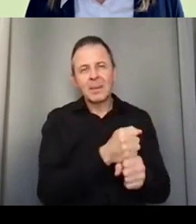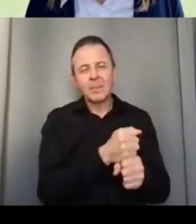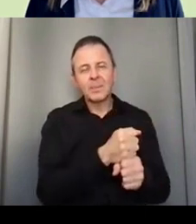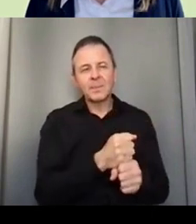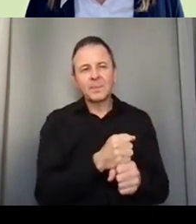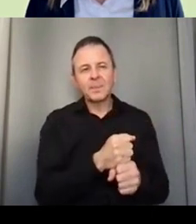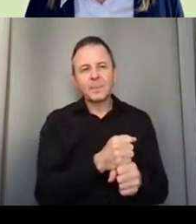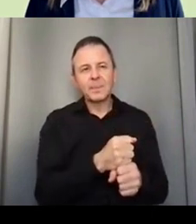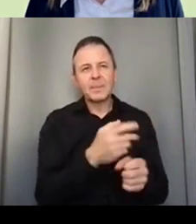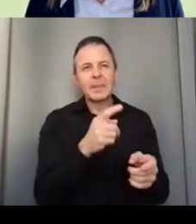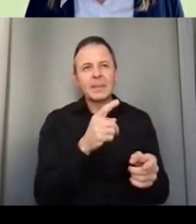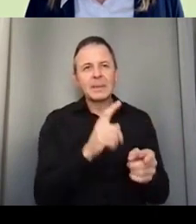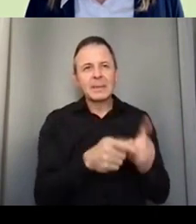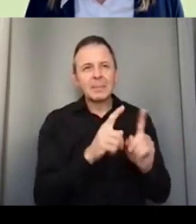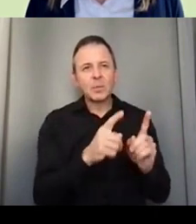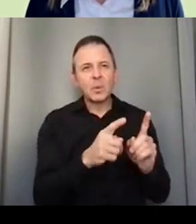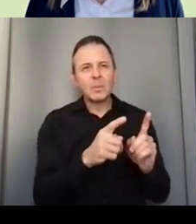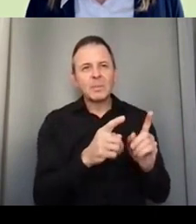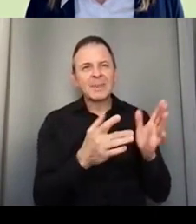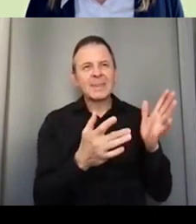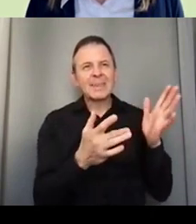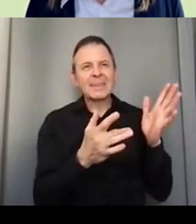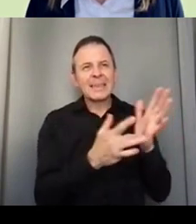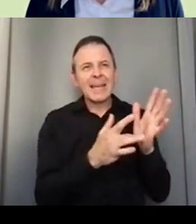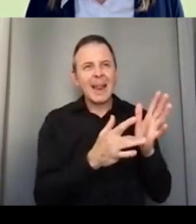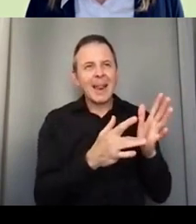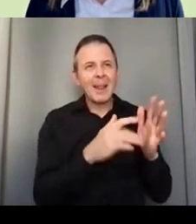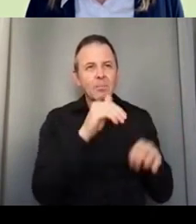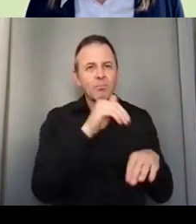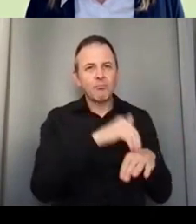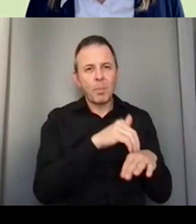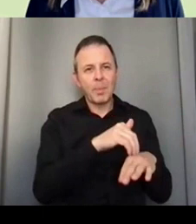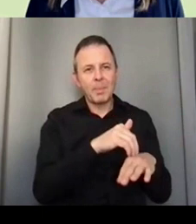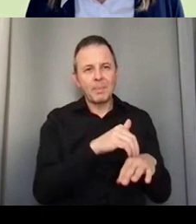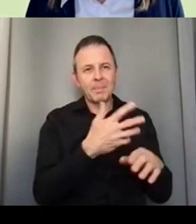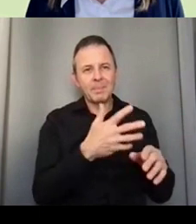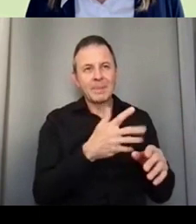is sometimes there's a tech technical glitch and plans are coming back